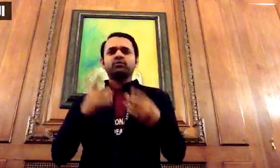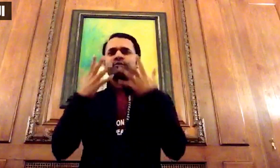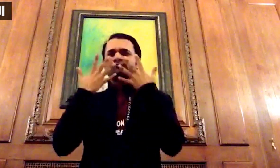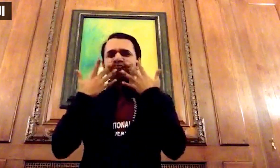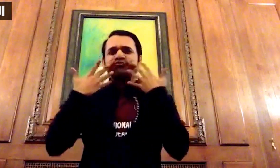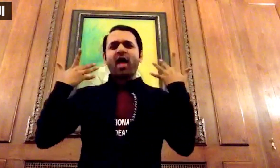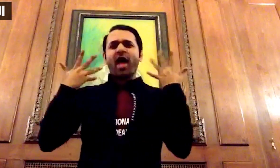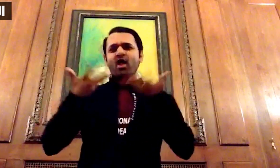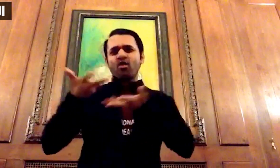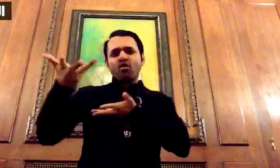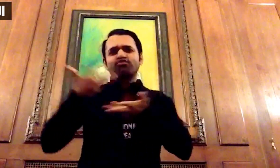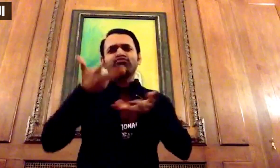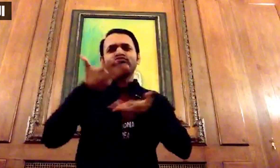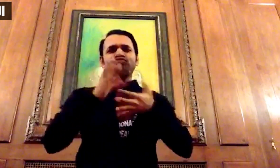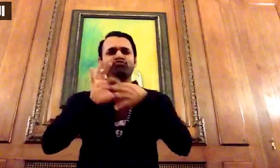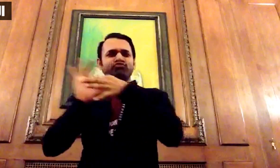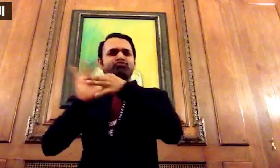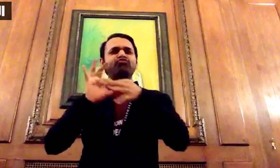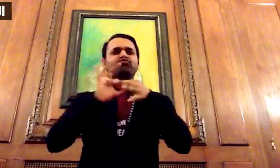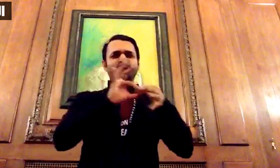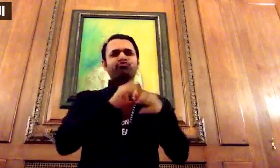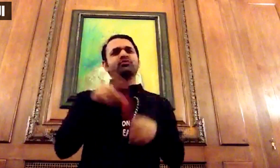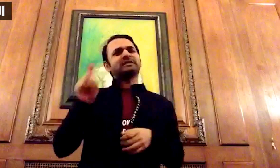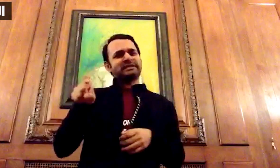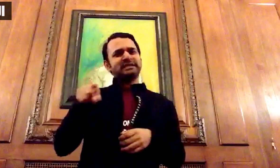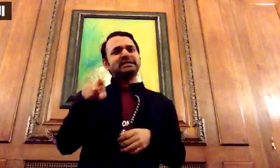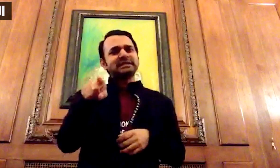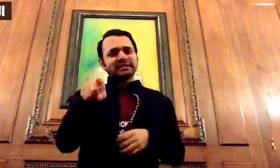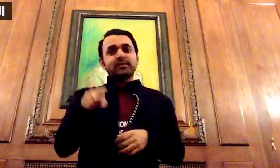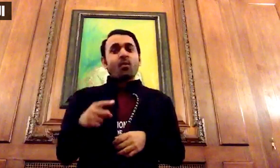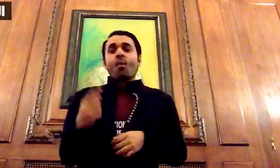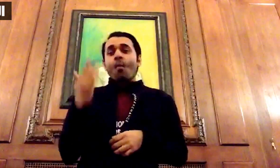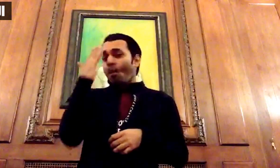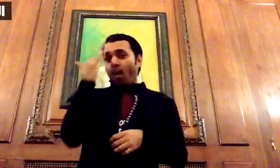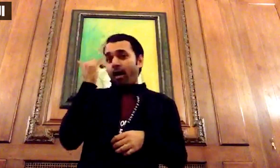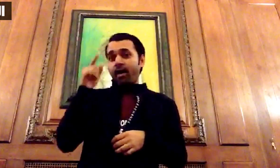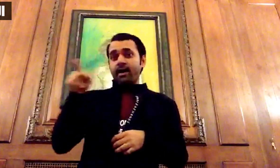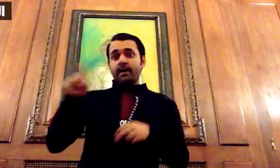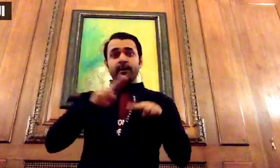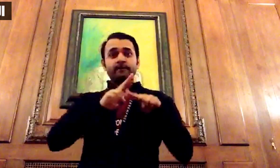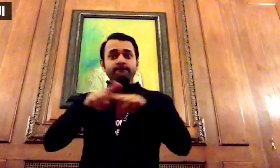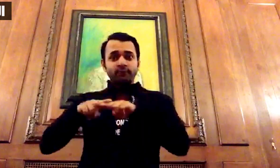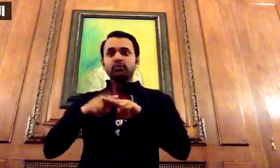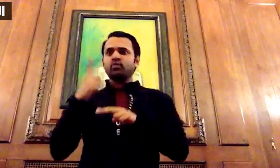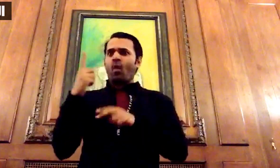You need to be friendly and warm. Why do I say that?